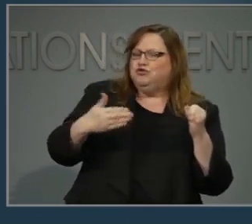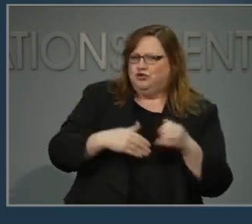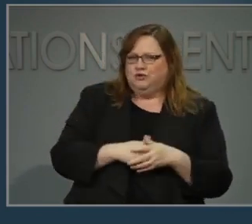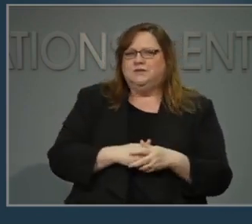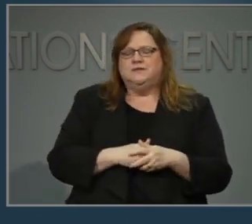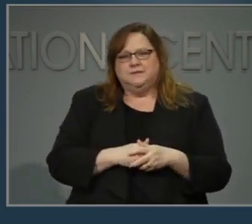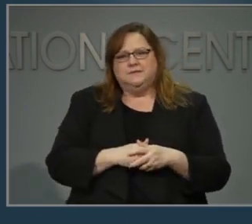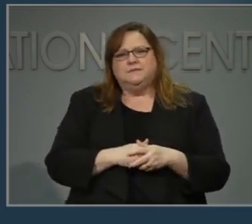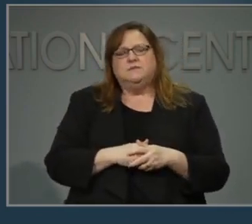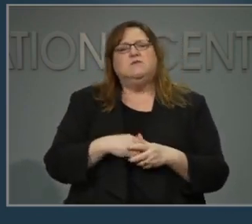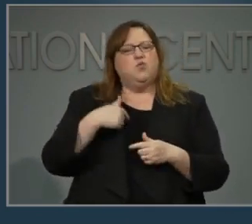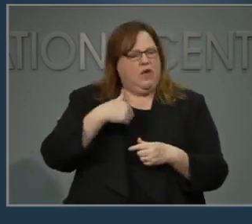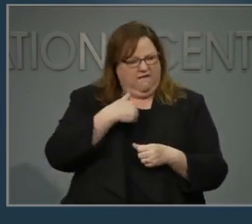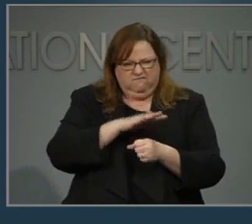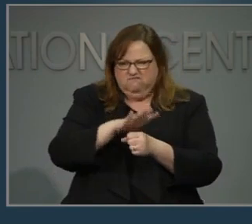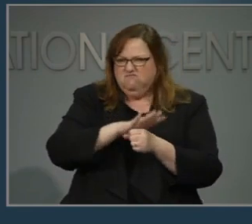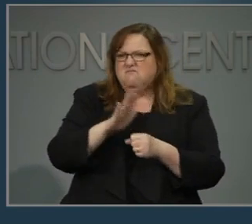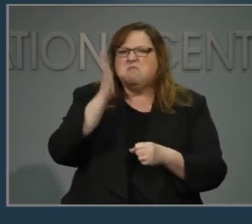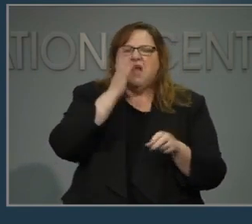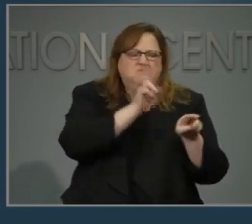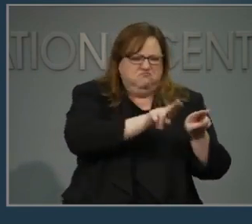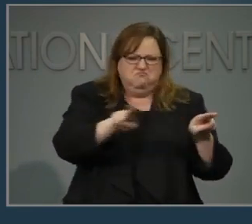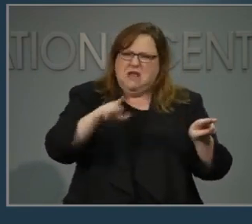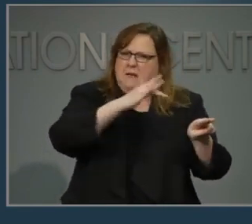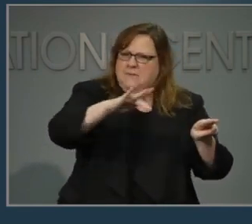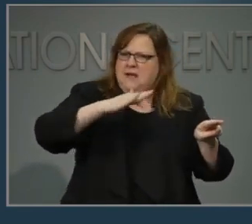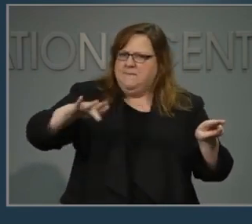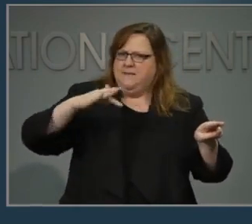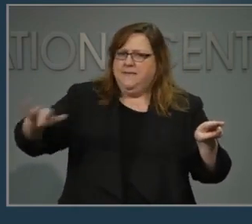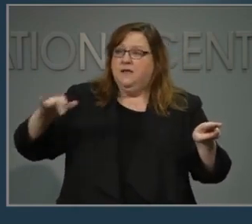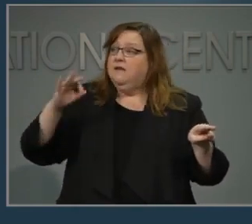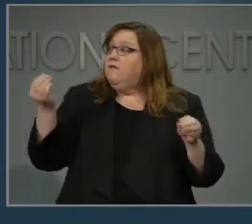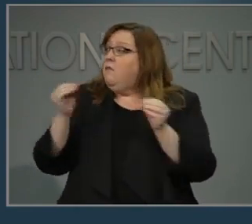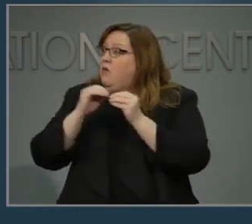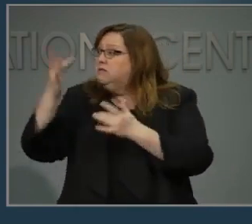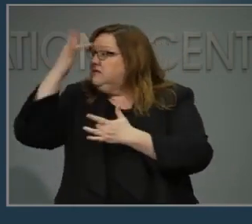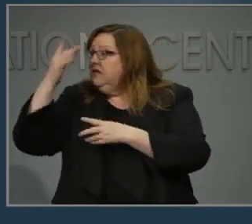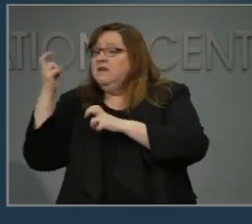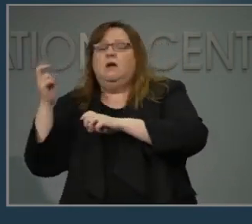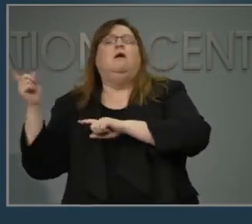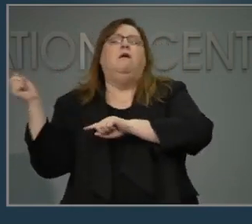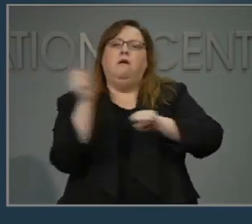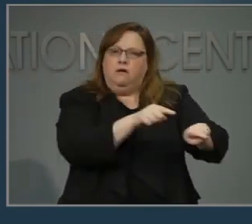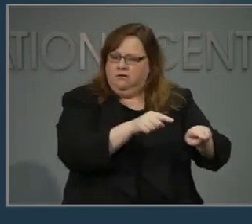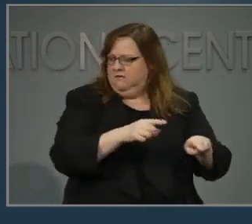THE YELLOW LINE SHOWS THAT NORTH CAROLINA’S TRAJECTORY OF HOSPITALIZATIONS IS LEVEL.